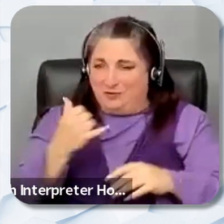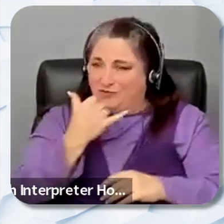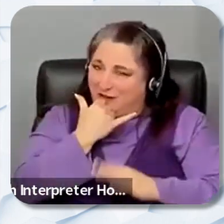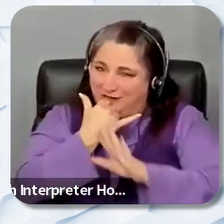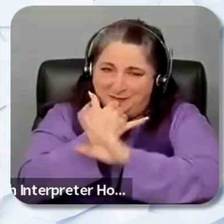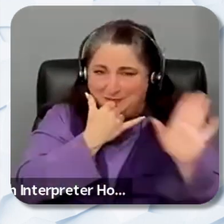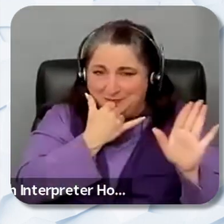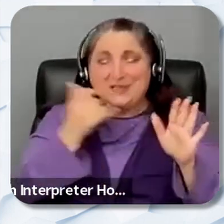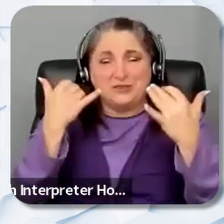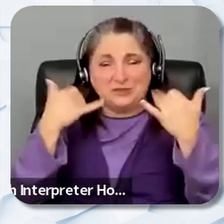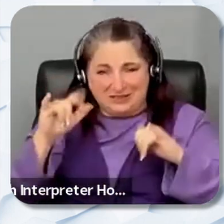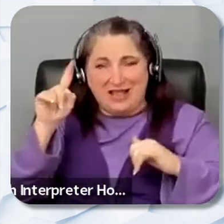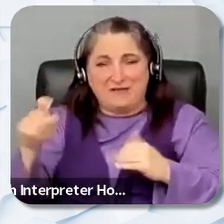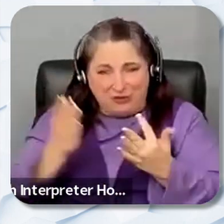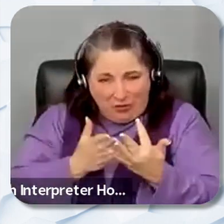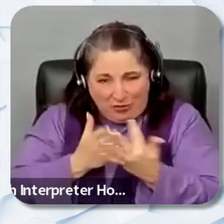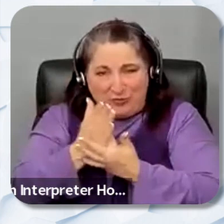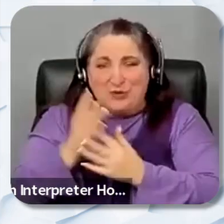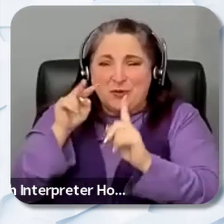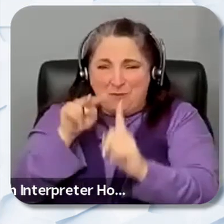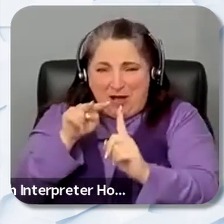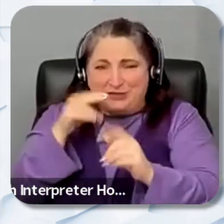you still have to walk through the monitoring process, and we're going to walk through the